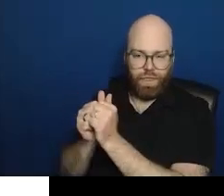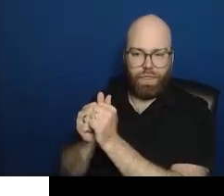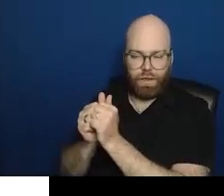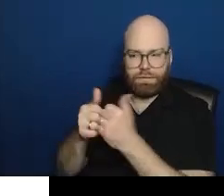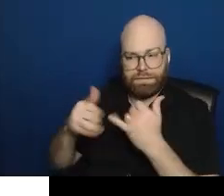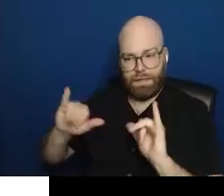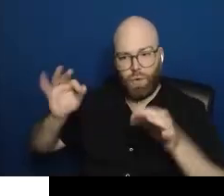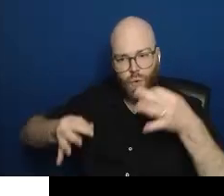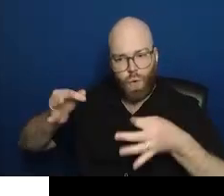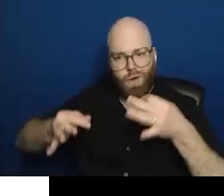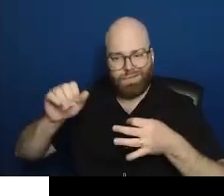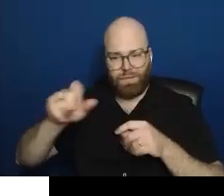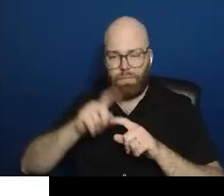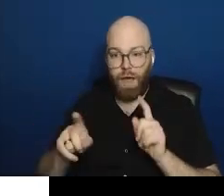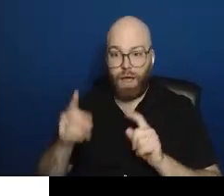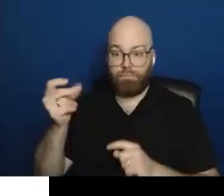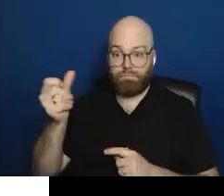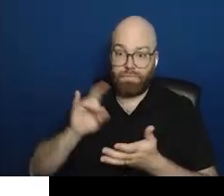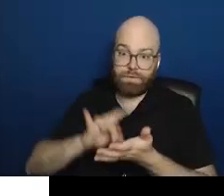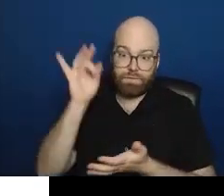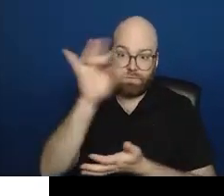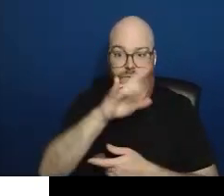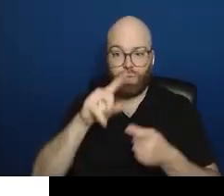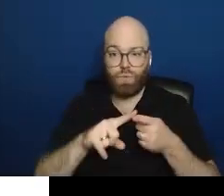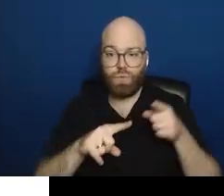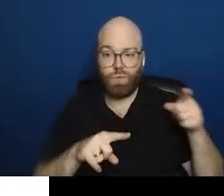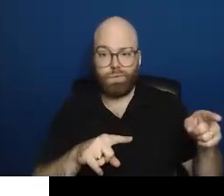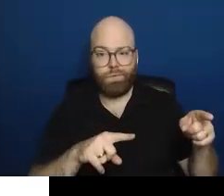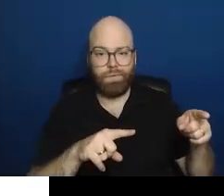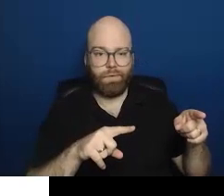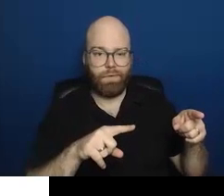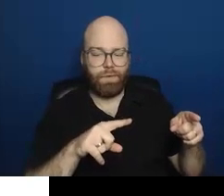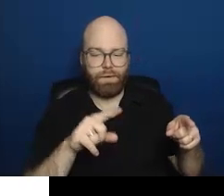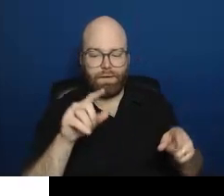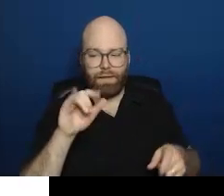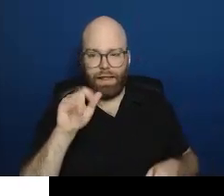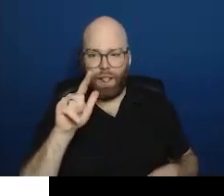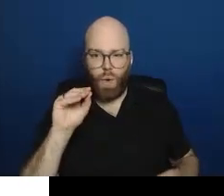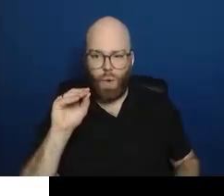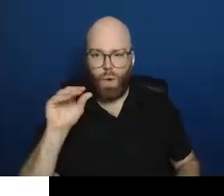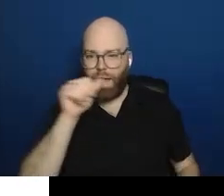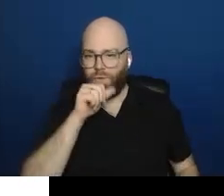they were not shipped out to a detention facility in either. Eloy, Arizona, where it has the highest rate